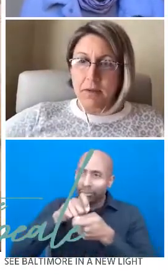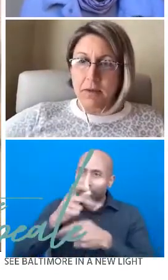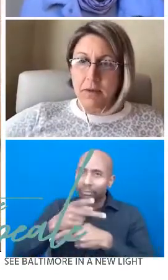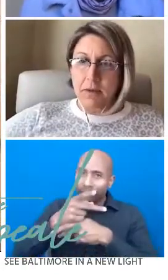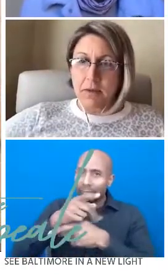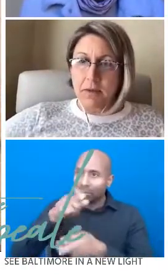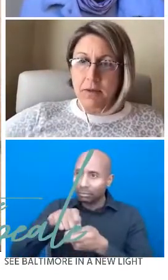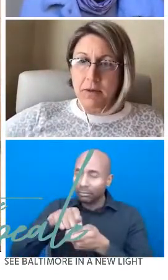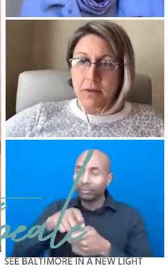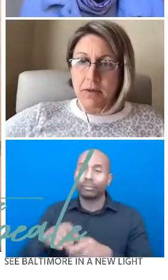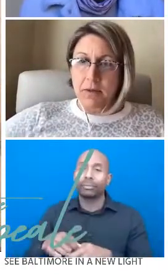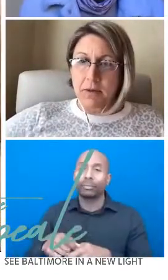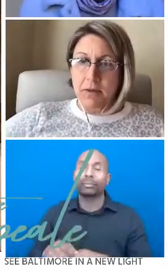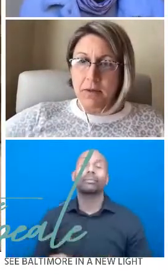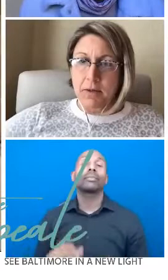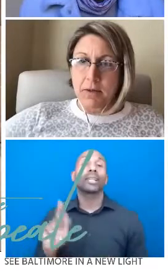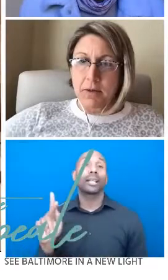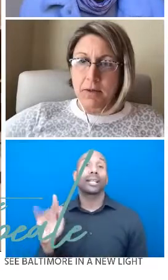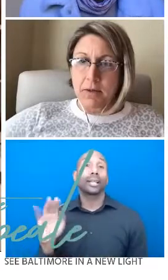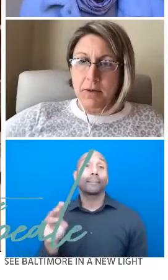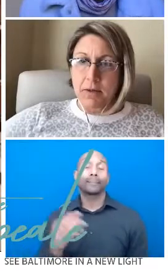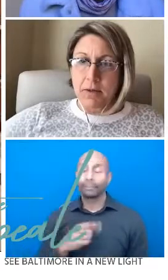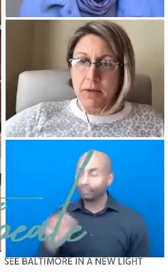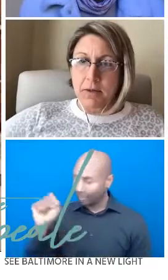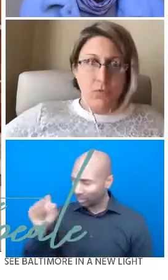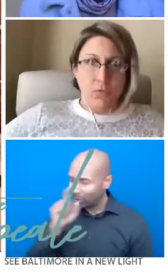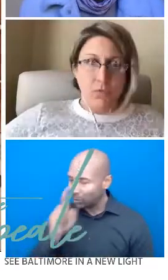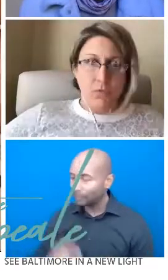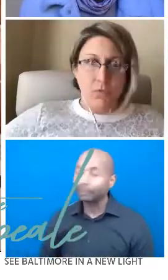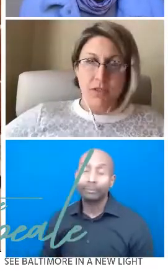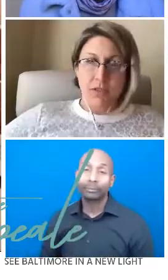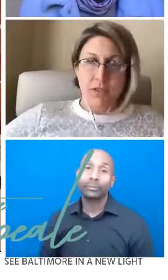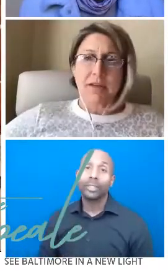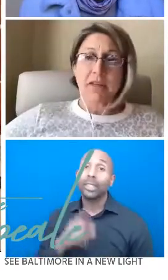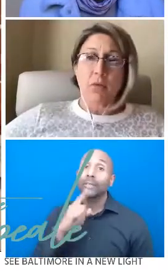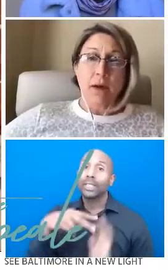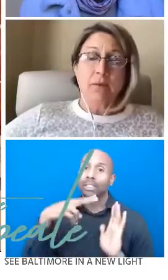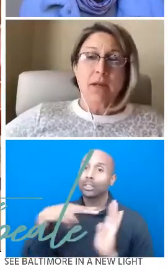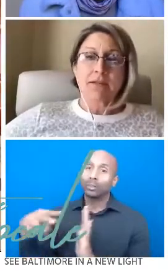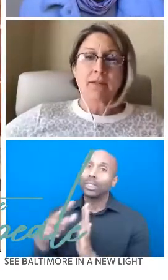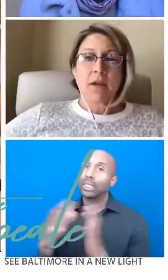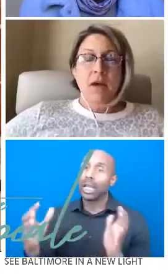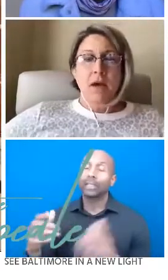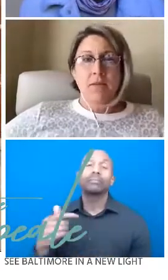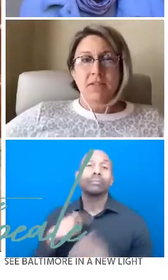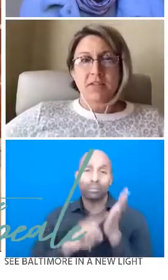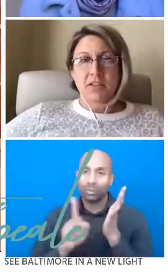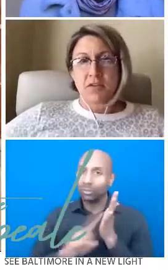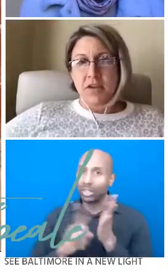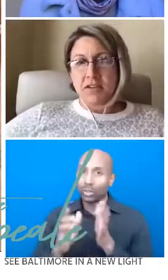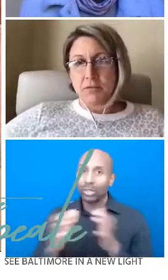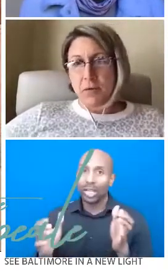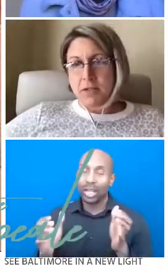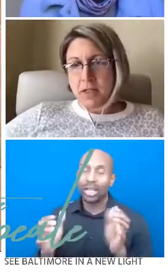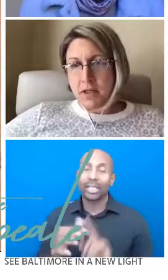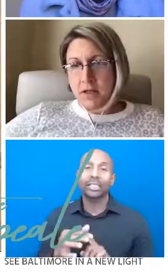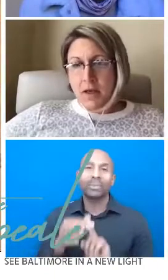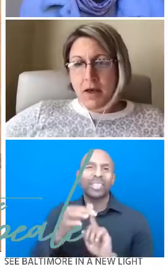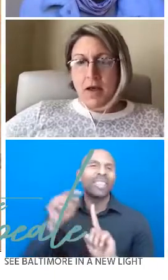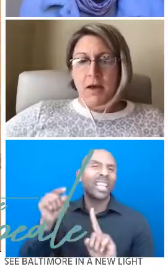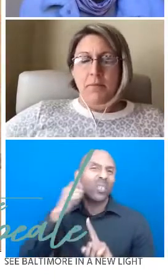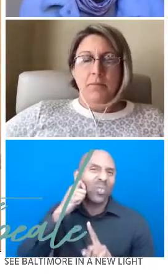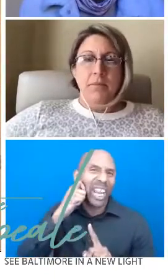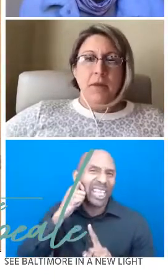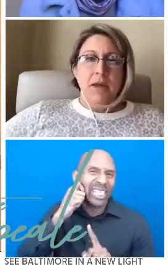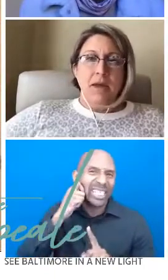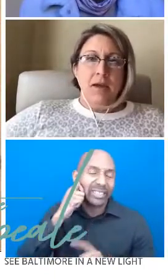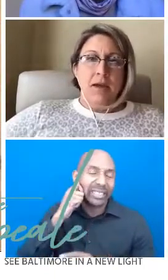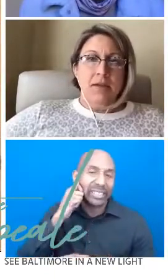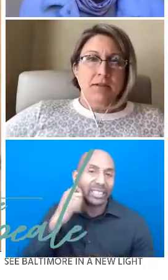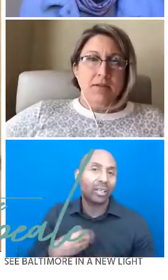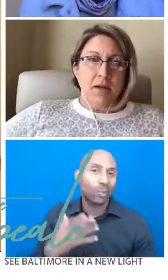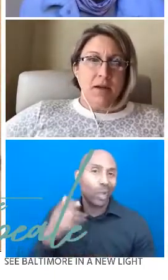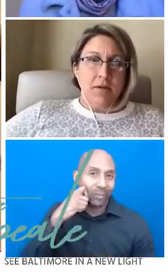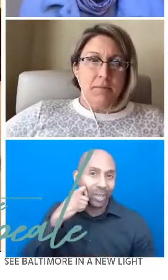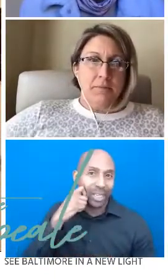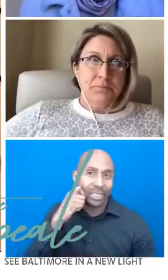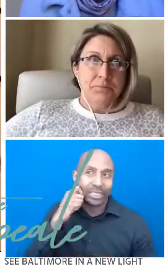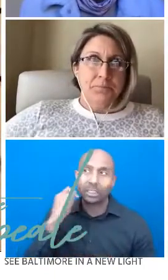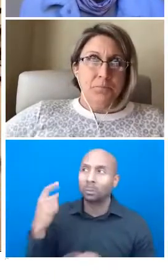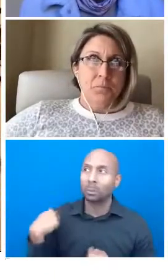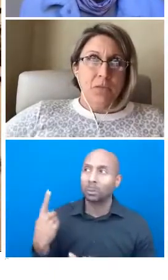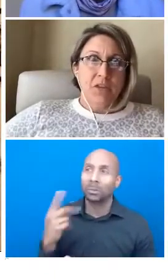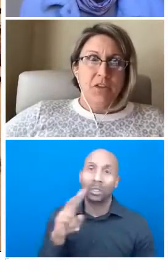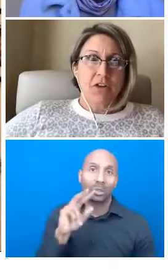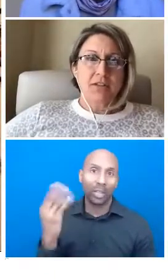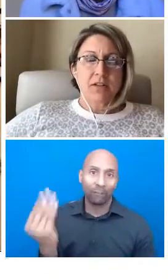I've been researching race and particularly the white race since 2014.